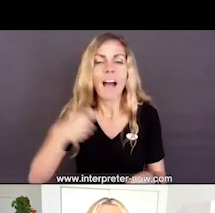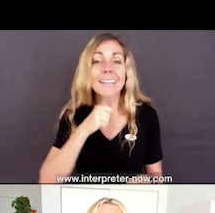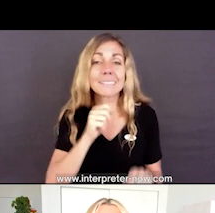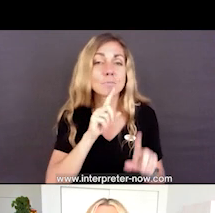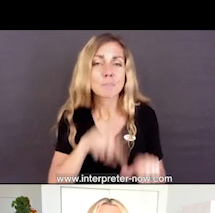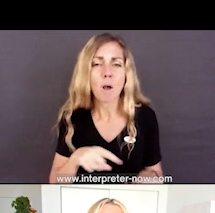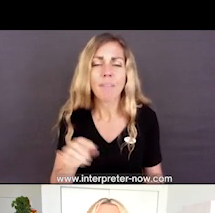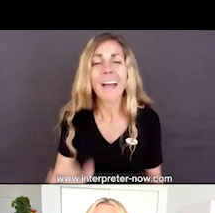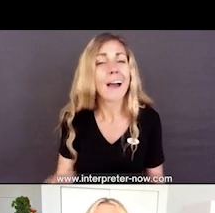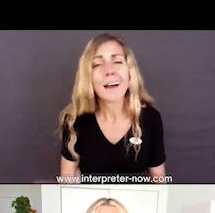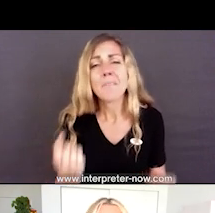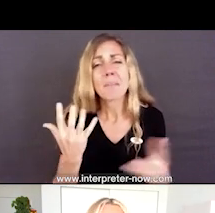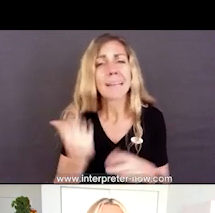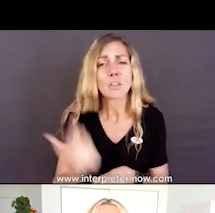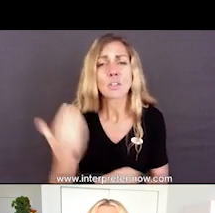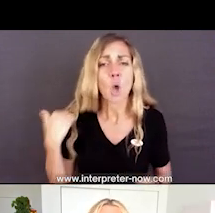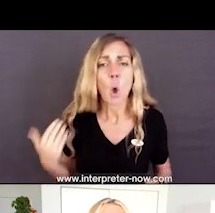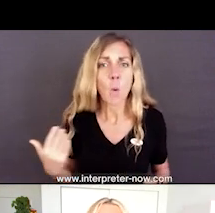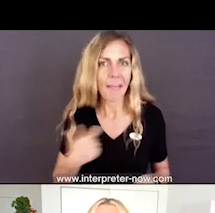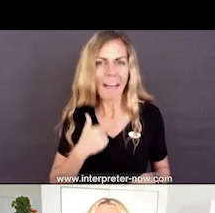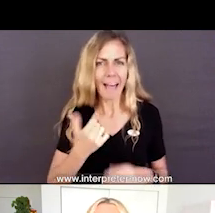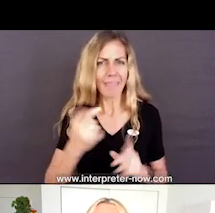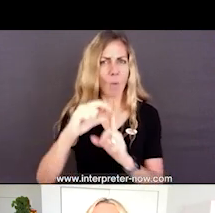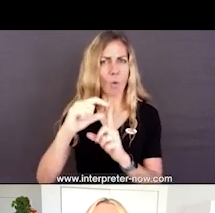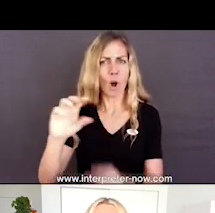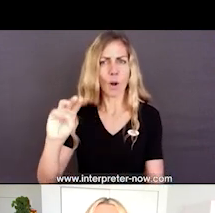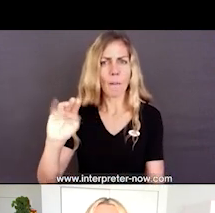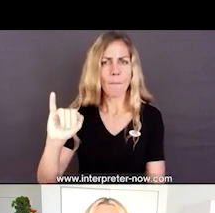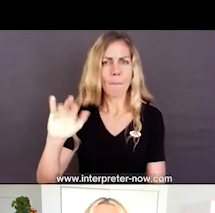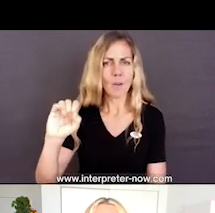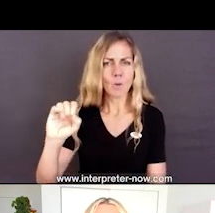It was many years ago where I didn't know even the word microaggression.